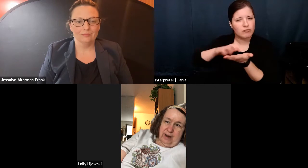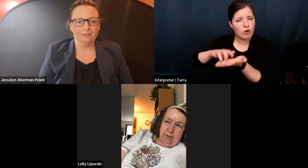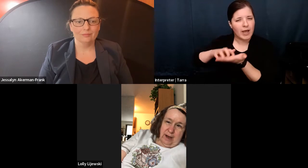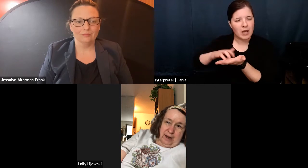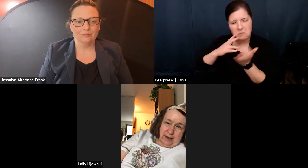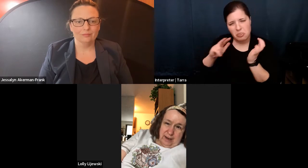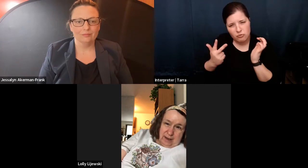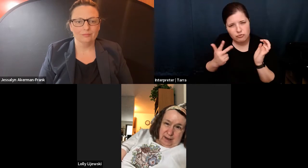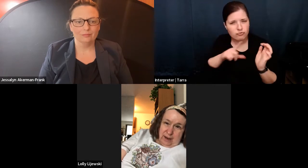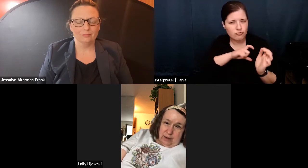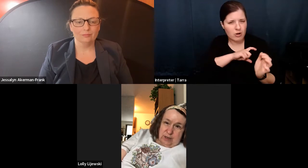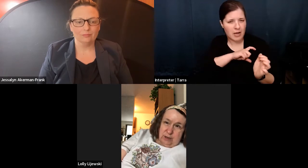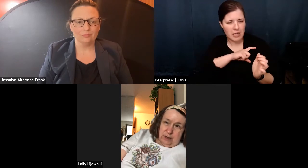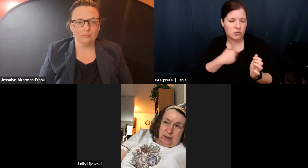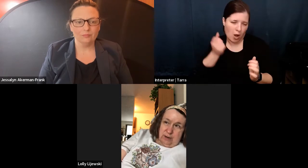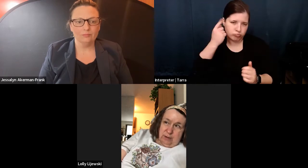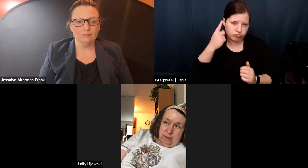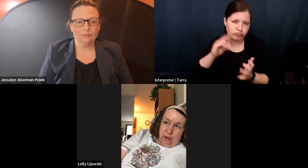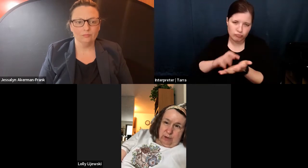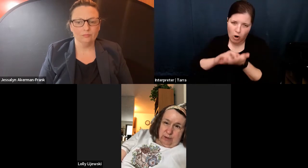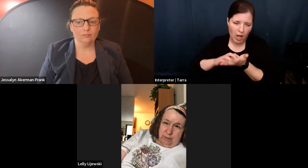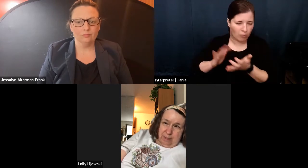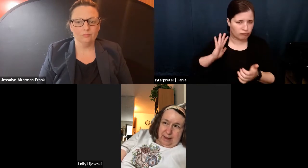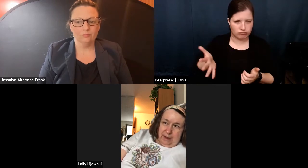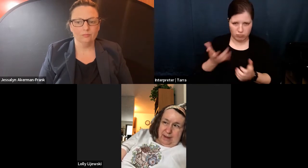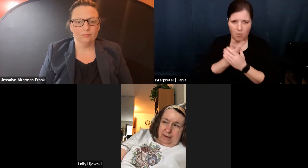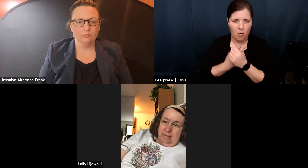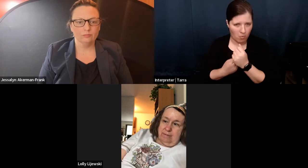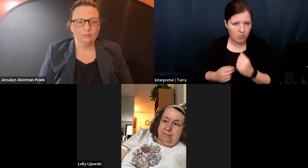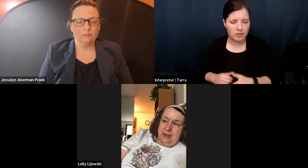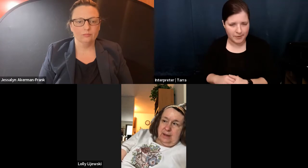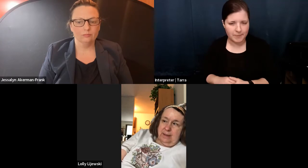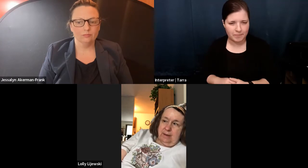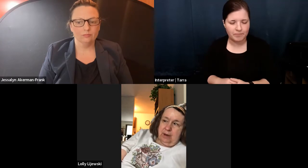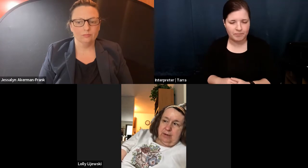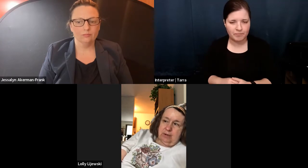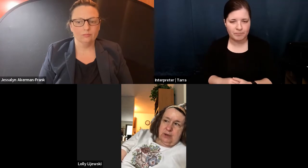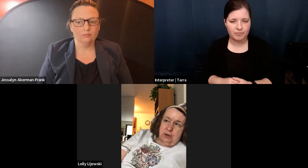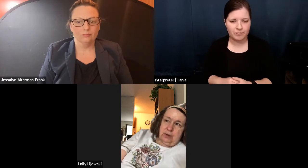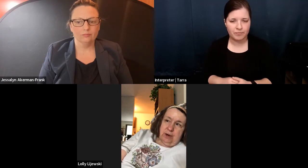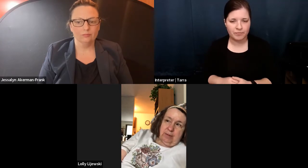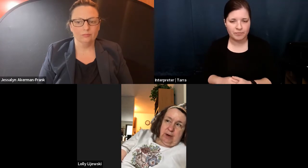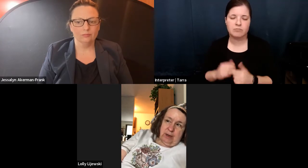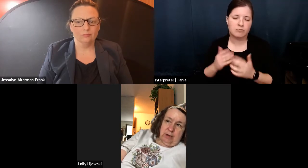So, I read -- I was able to read some print, but also was taught to read